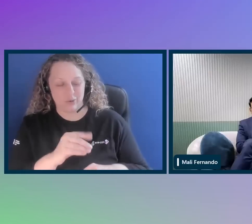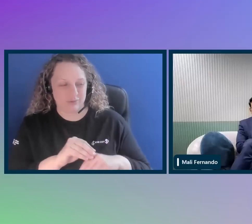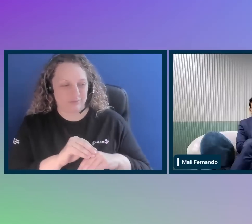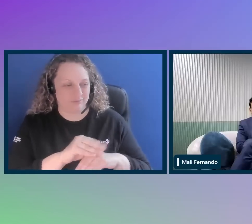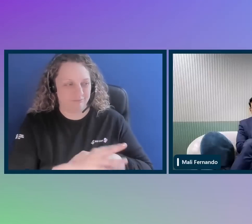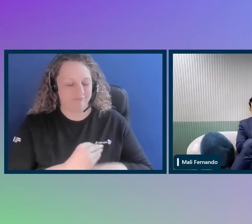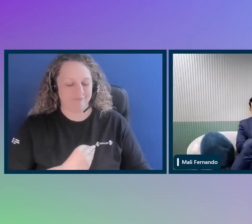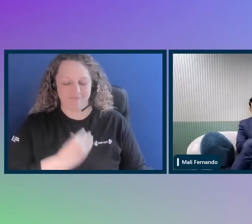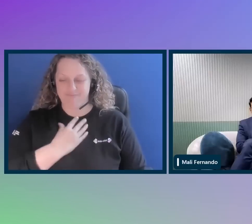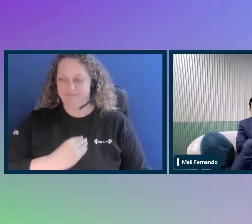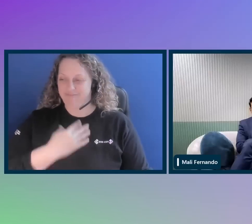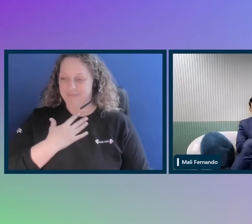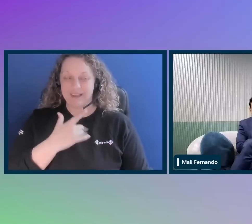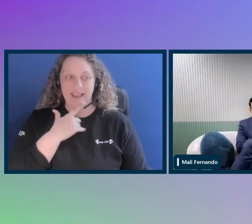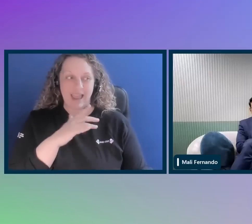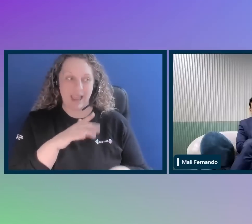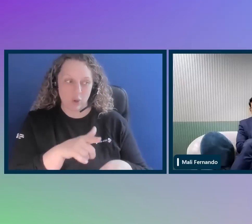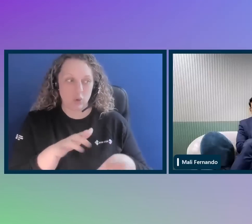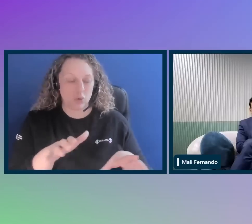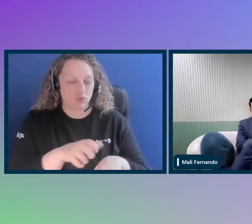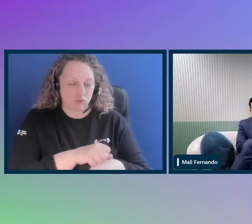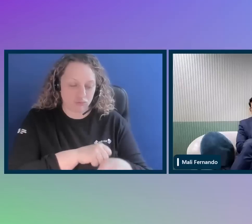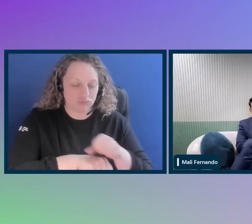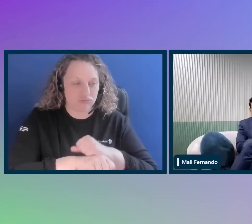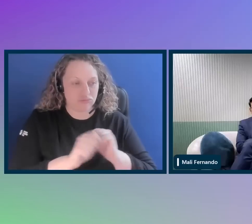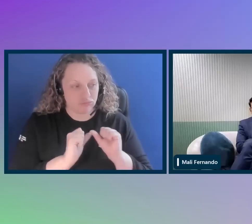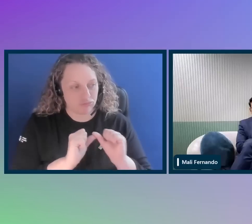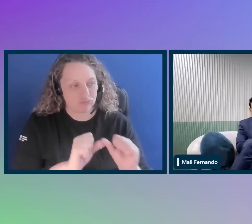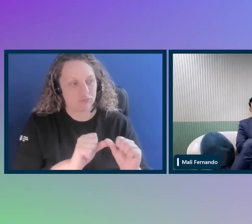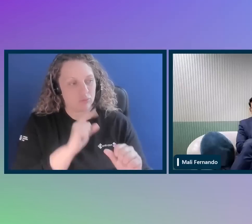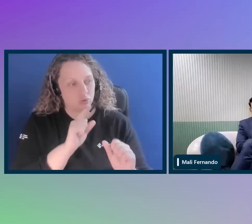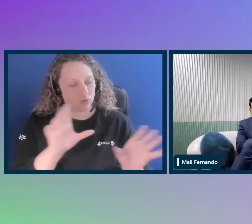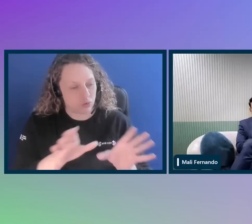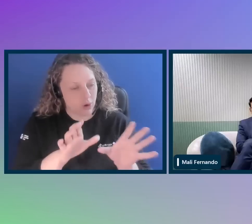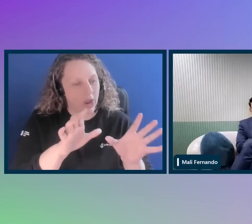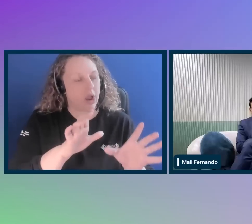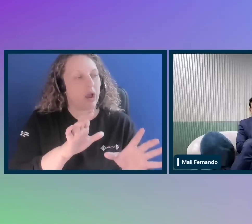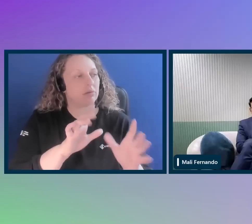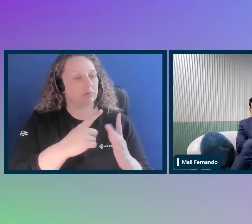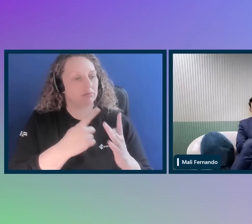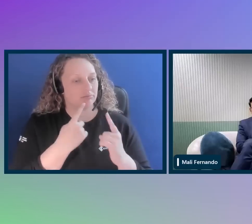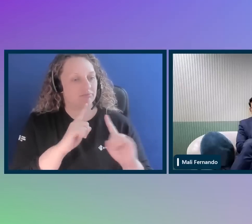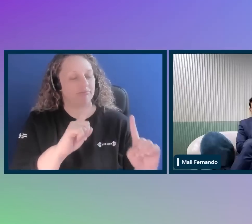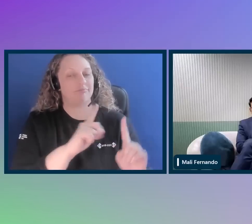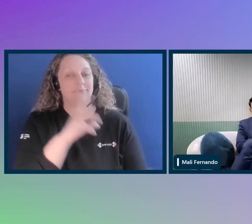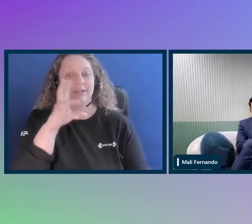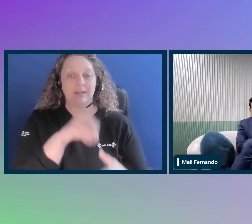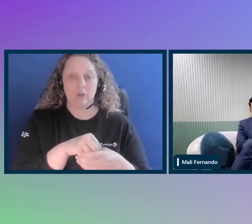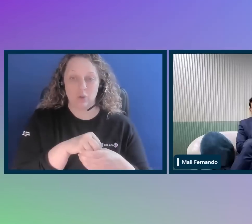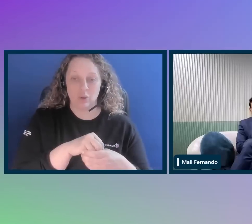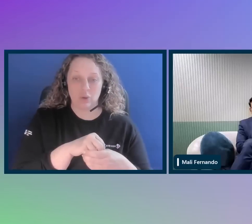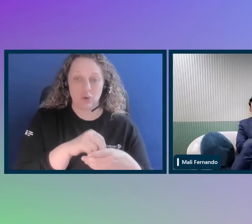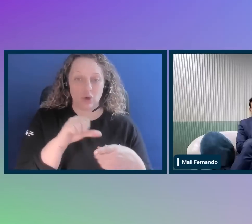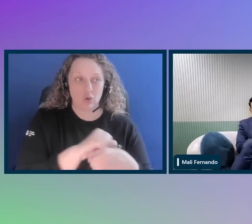and you do the perspiration to make the actions that you're talking about happen, including training 10,000 people.